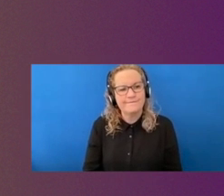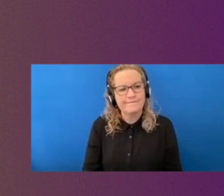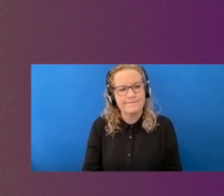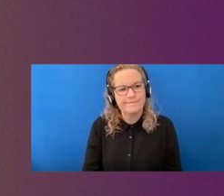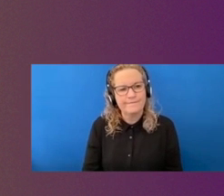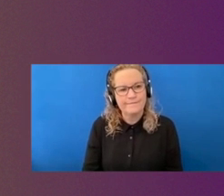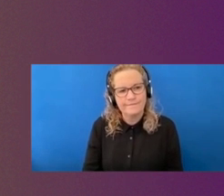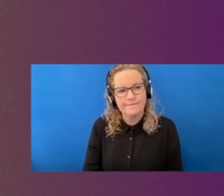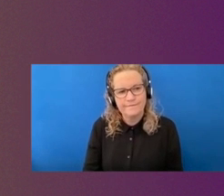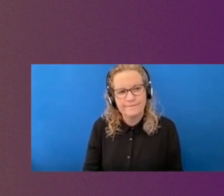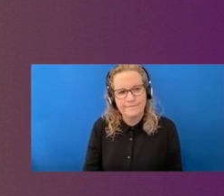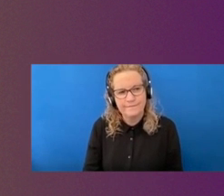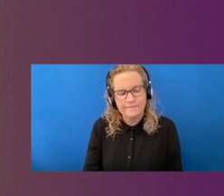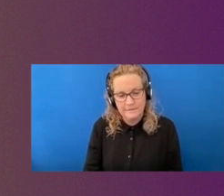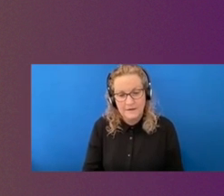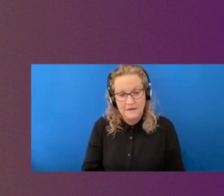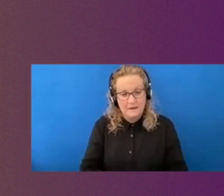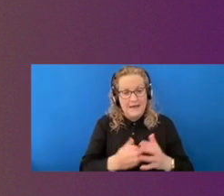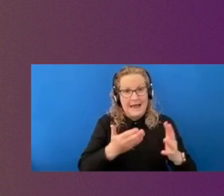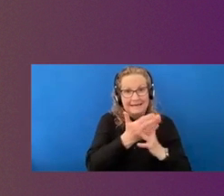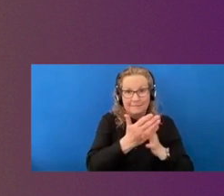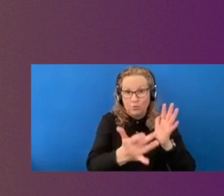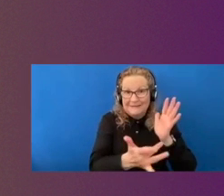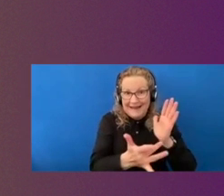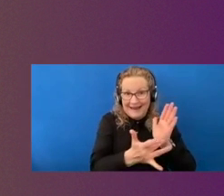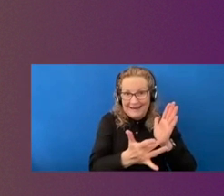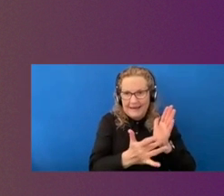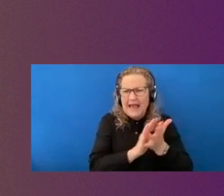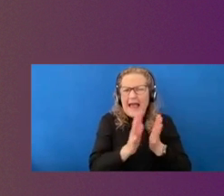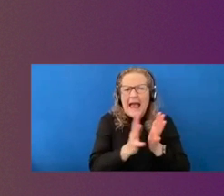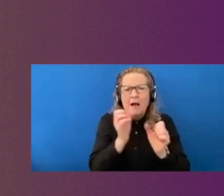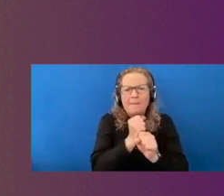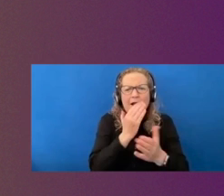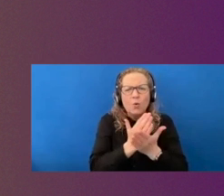to make accessible technologies available to everyone who needs them and this is from Laura